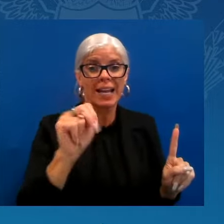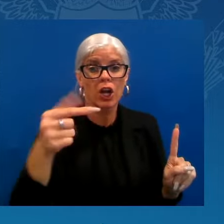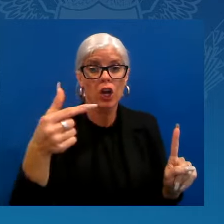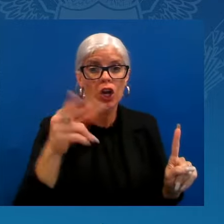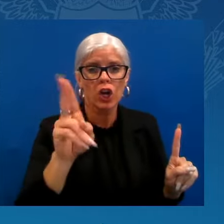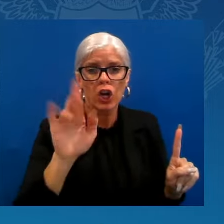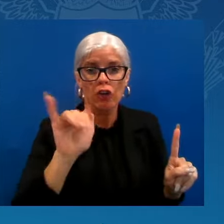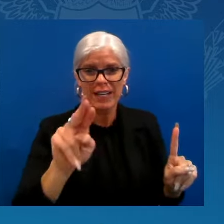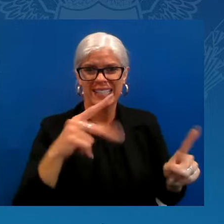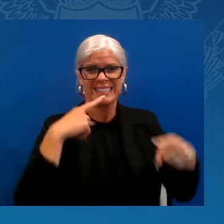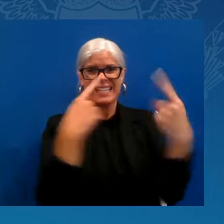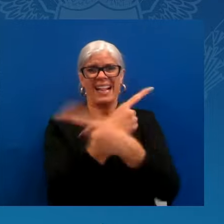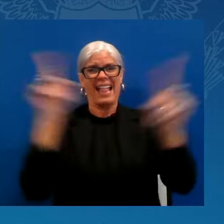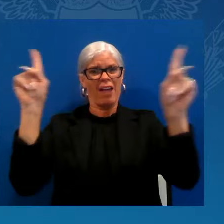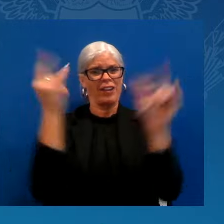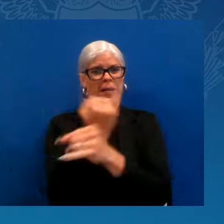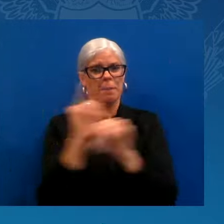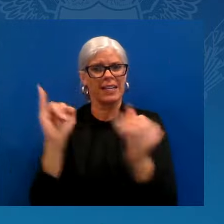under the leadership of President Joe Biden.